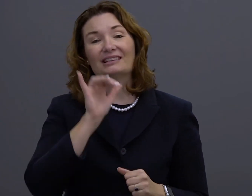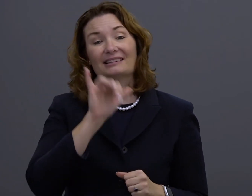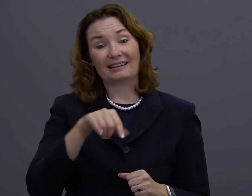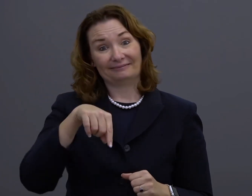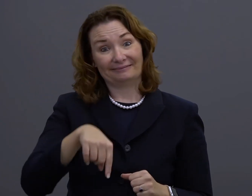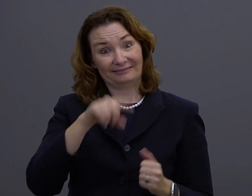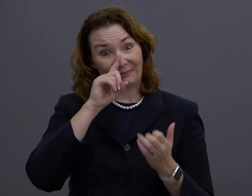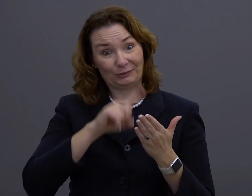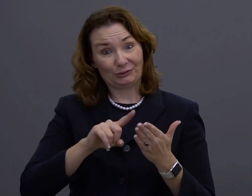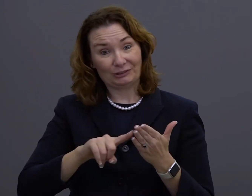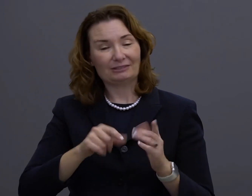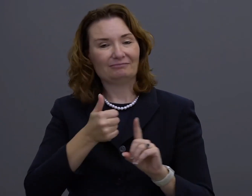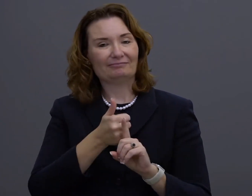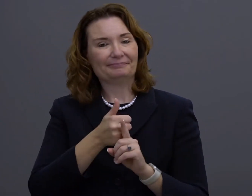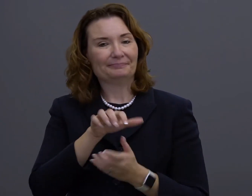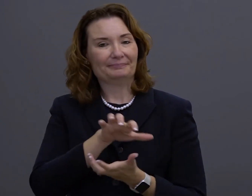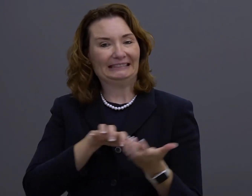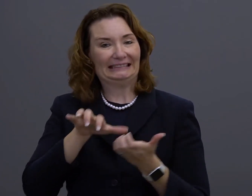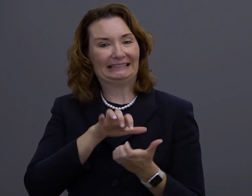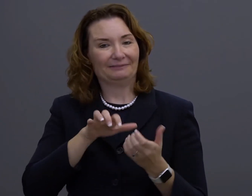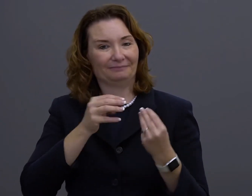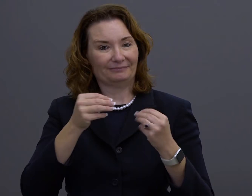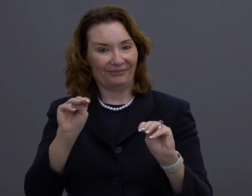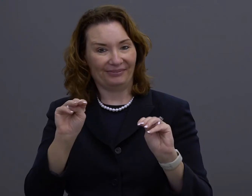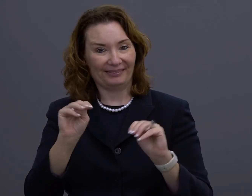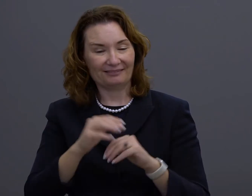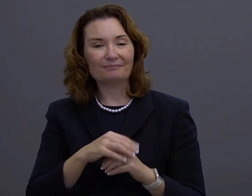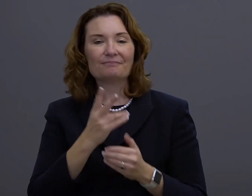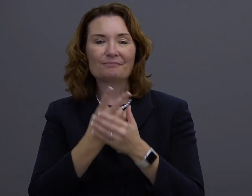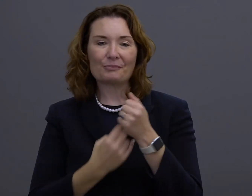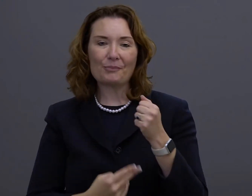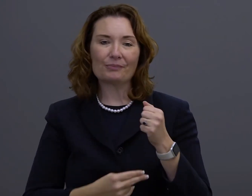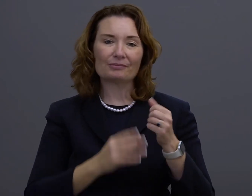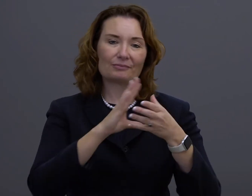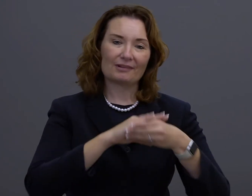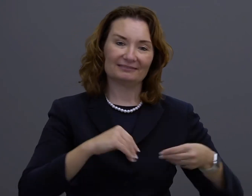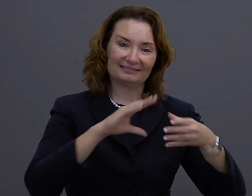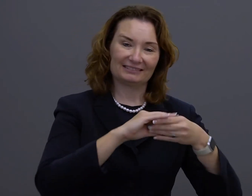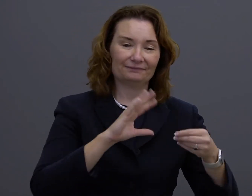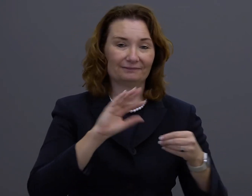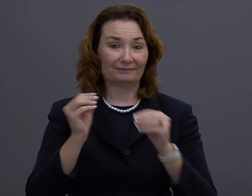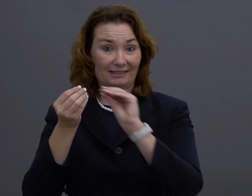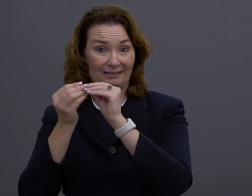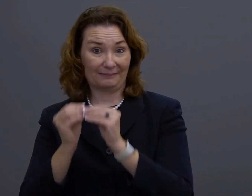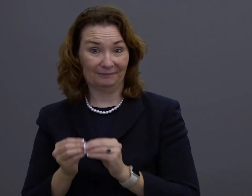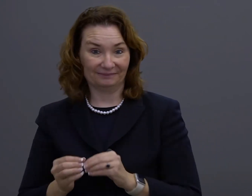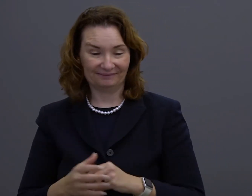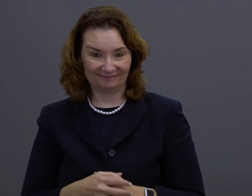This research used a mixed method, both qualitative and quantitative.